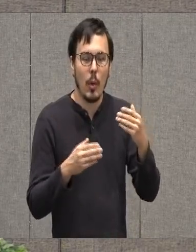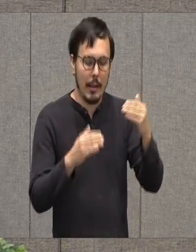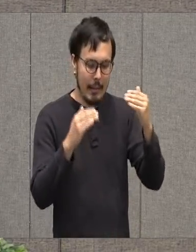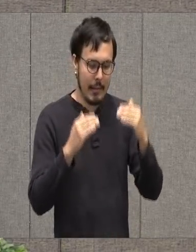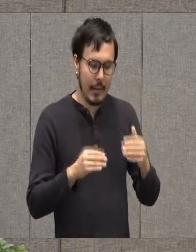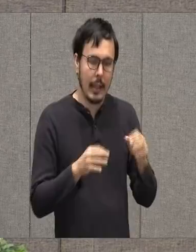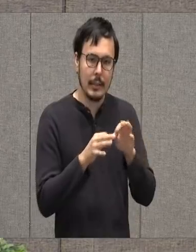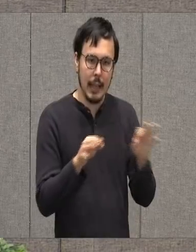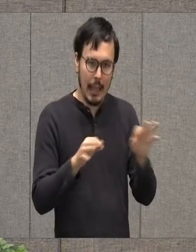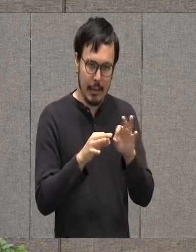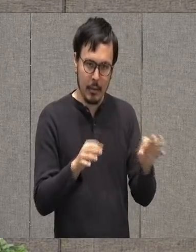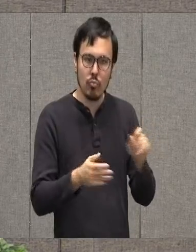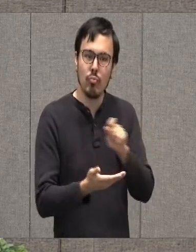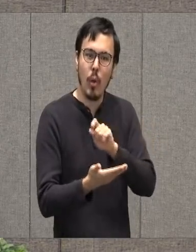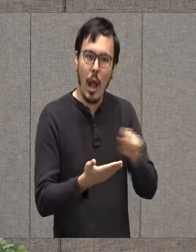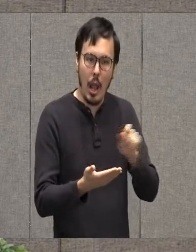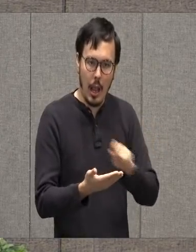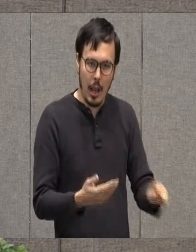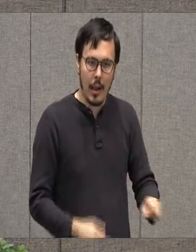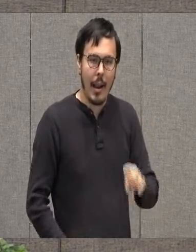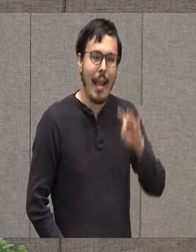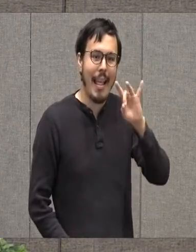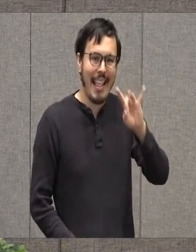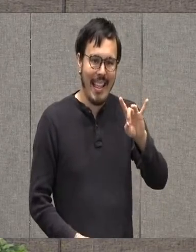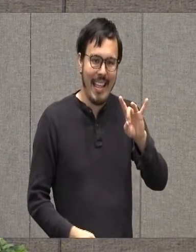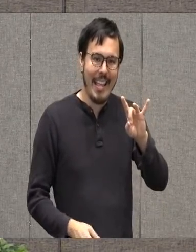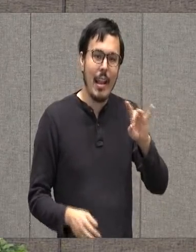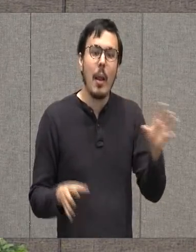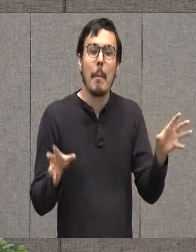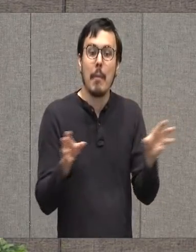Eight plus seven equals 15.